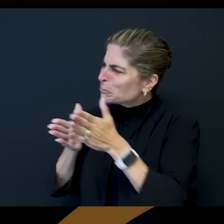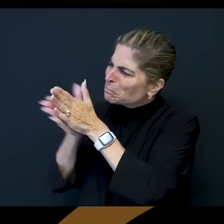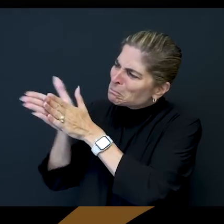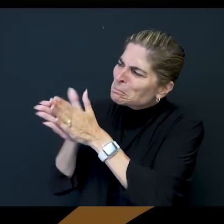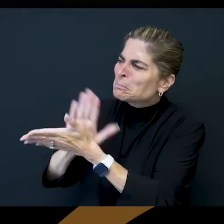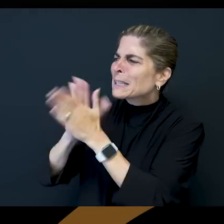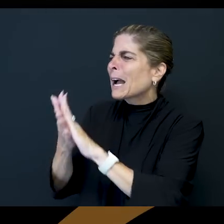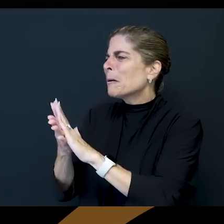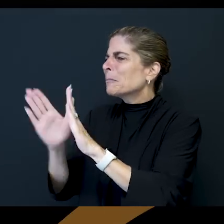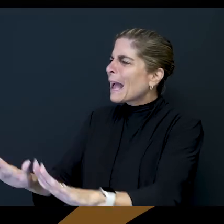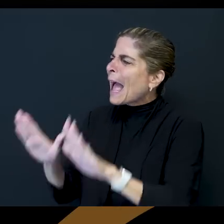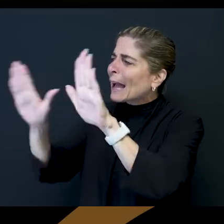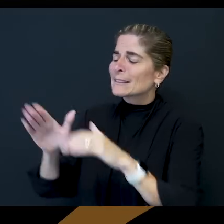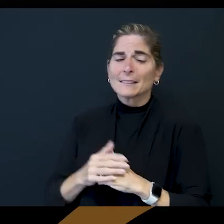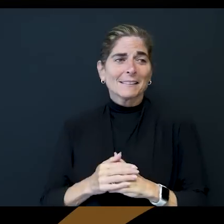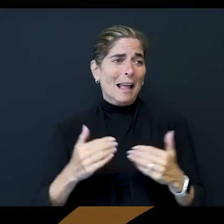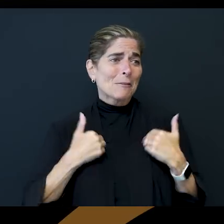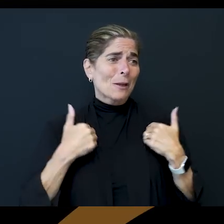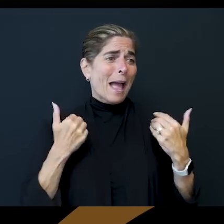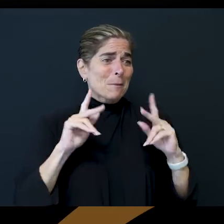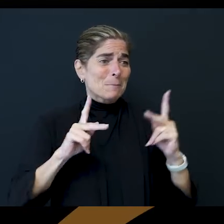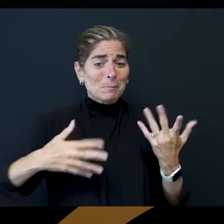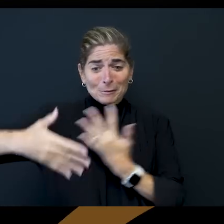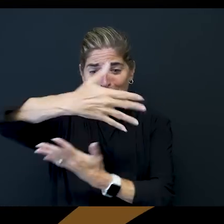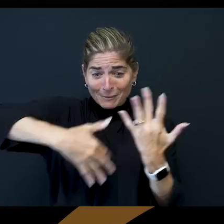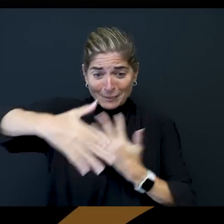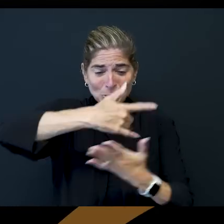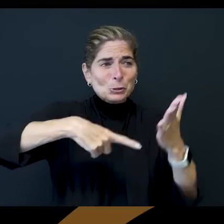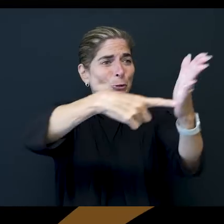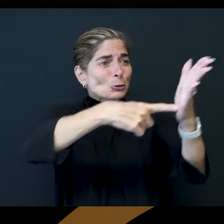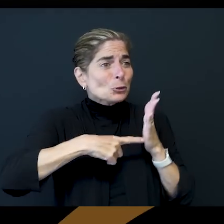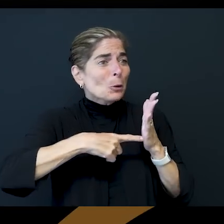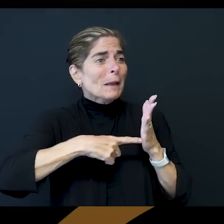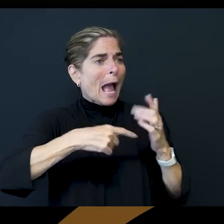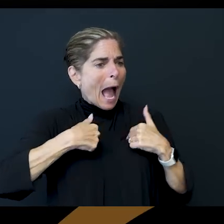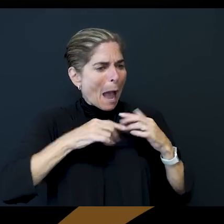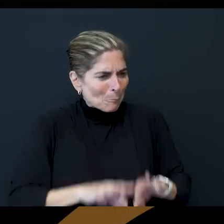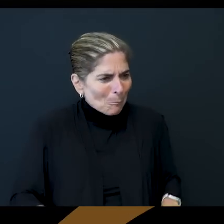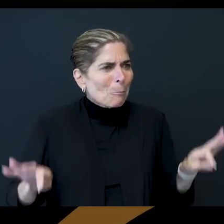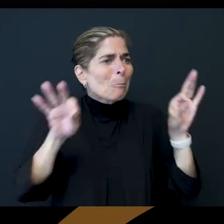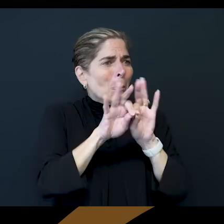I'm so grateful to be around a group of people that has shown me that I matter and that people like me matter.